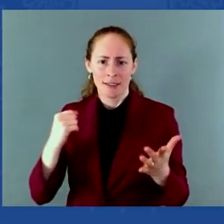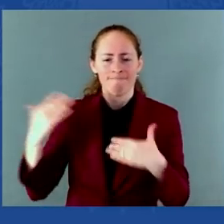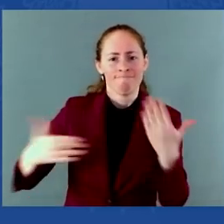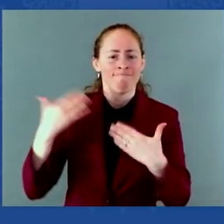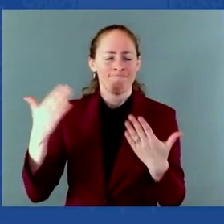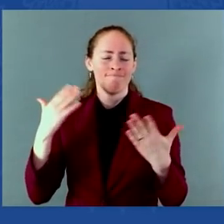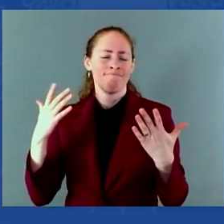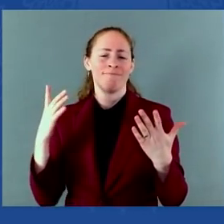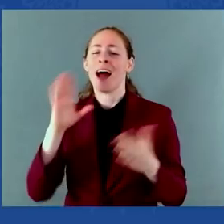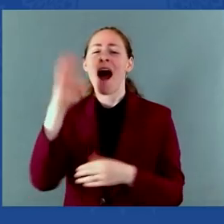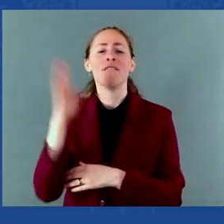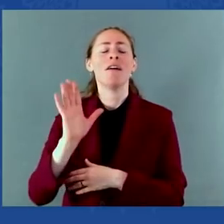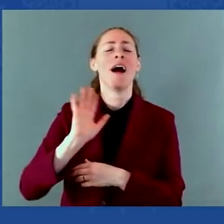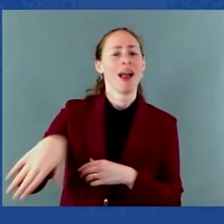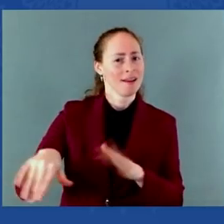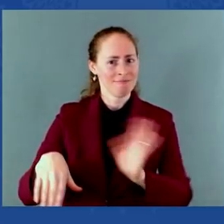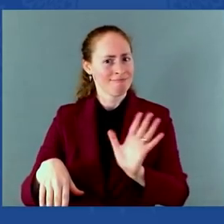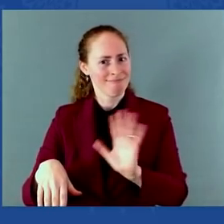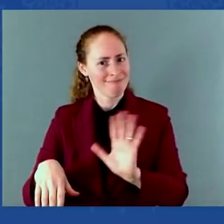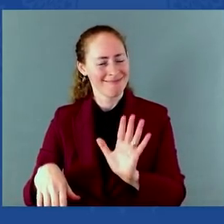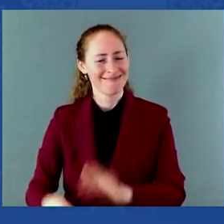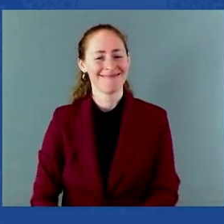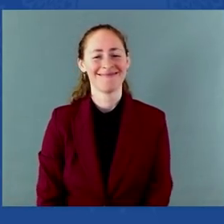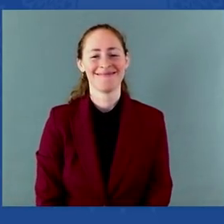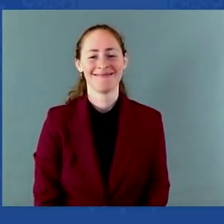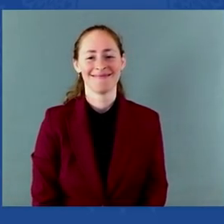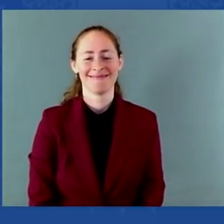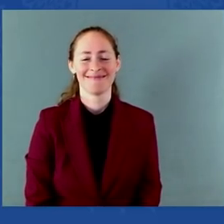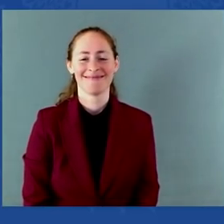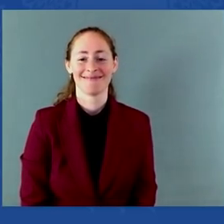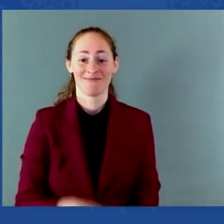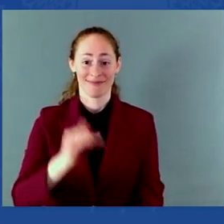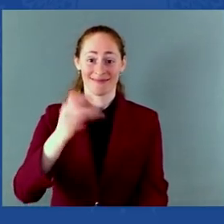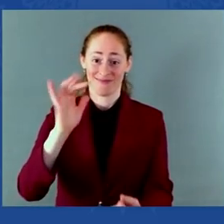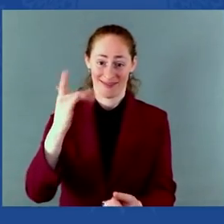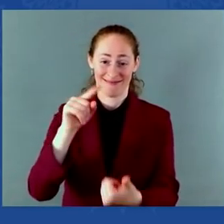Because of Maggie and Jeanne and Annie and Chris, this new law gives our people a real chance.